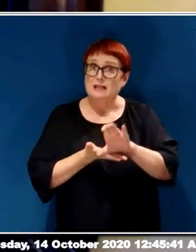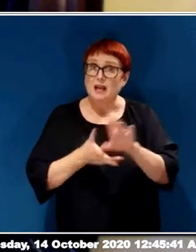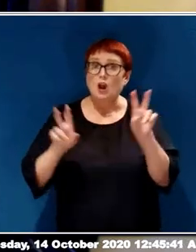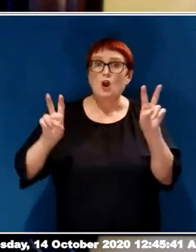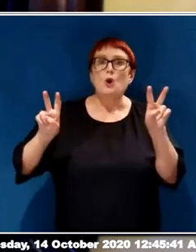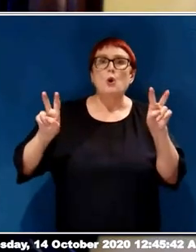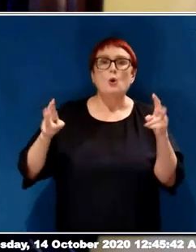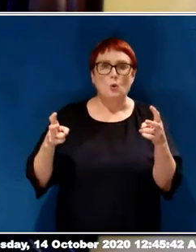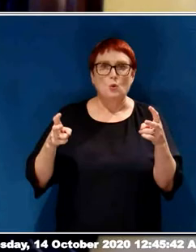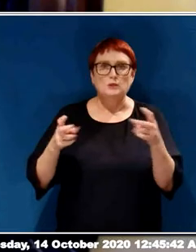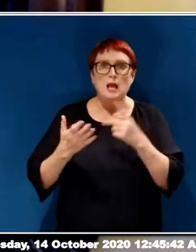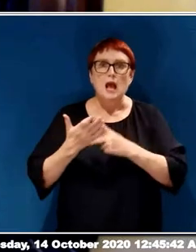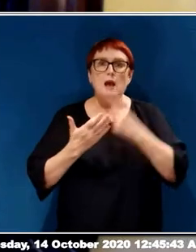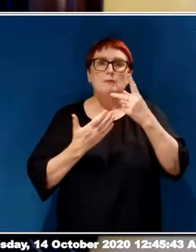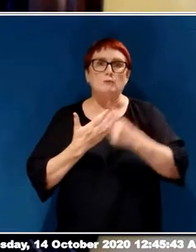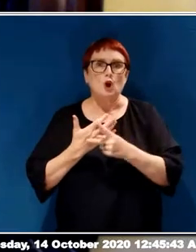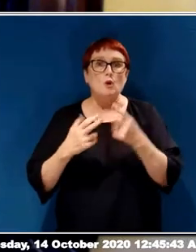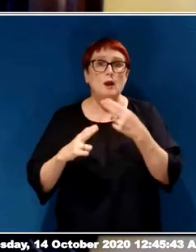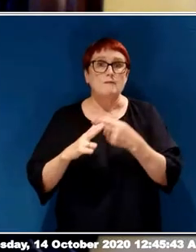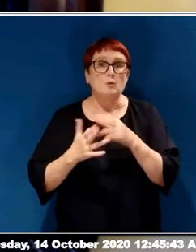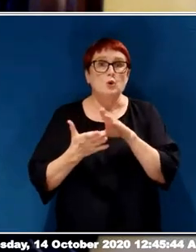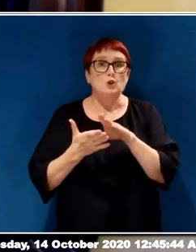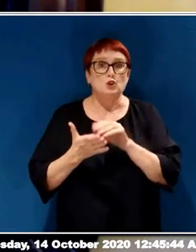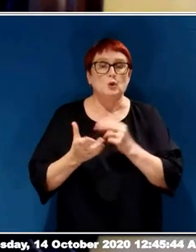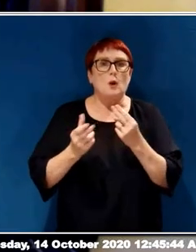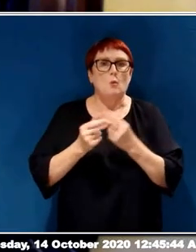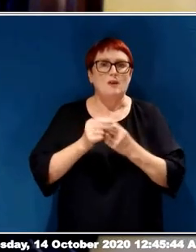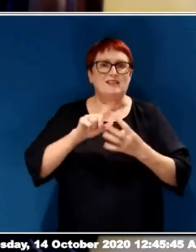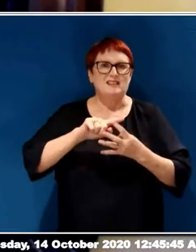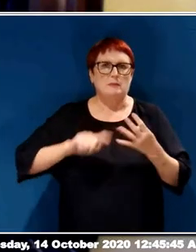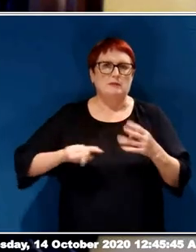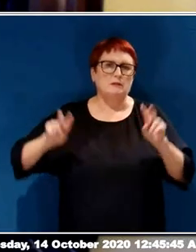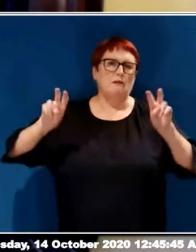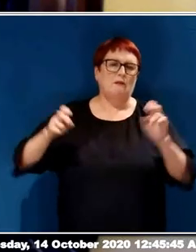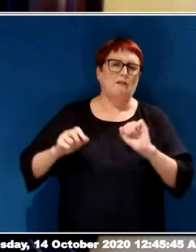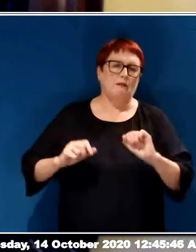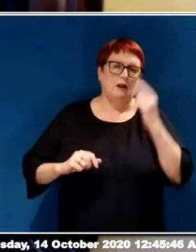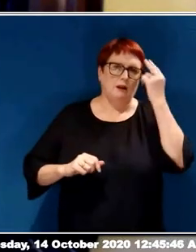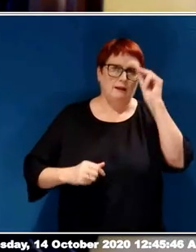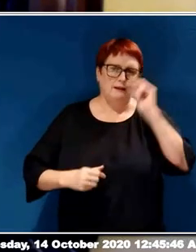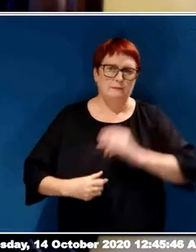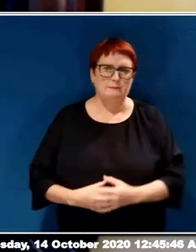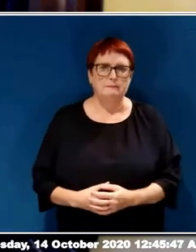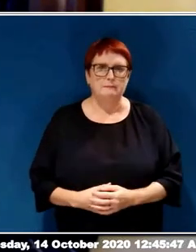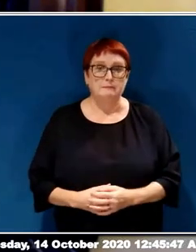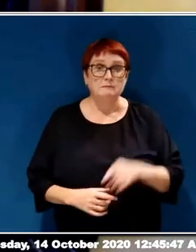So this policy indeed stipulates that collaborative planning should be